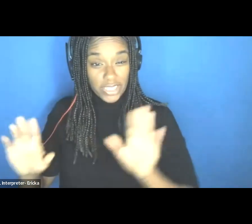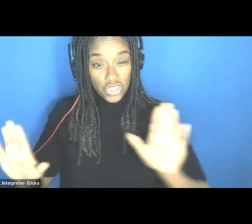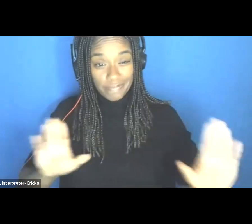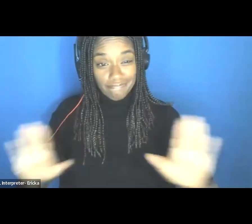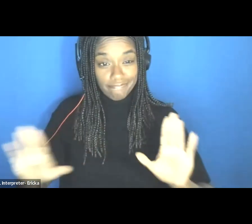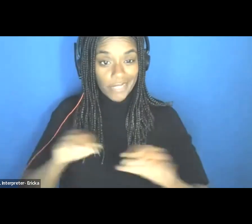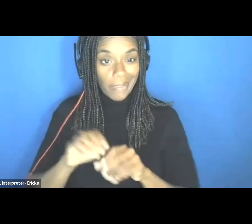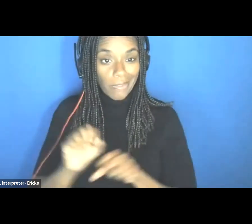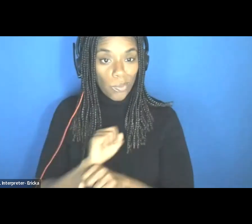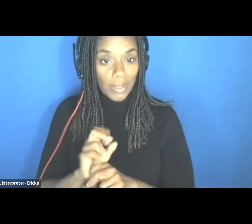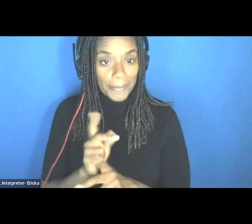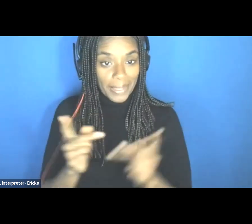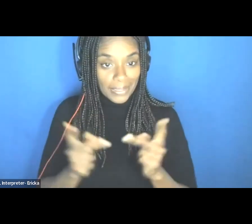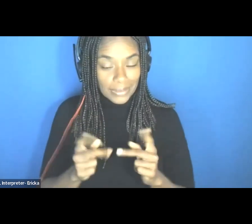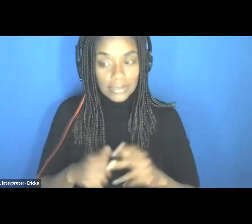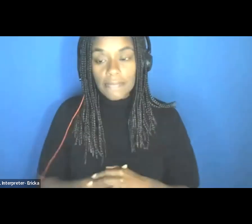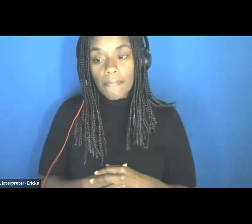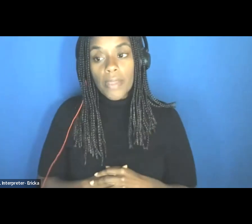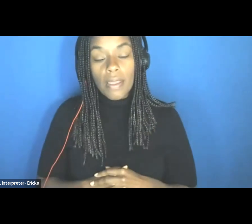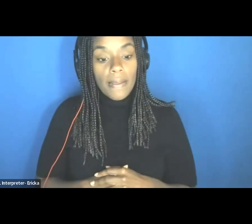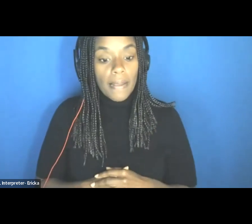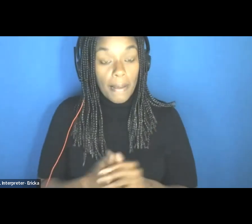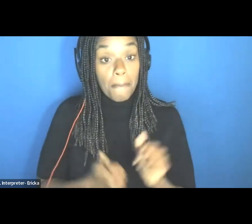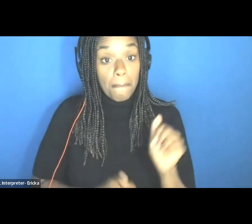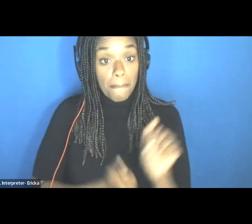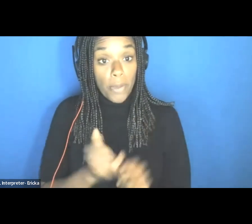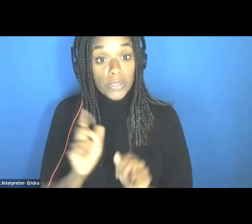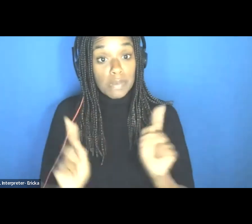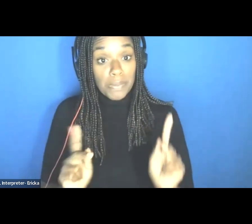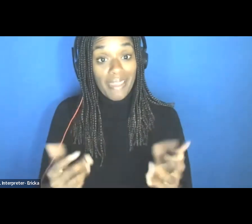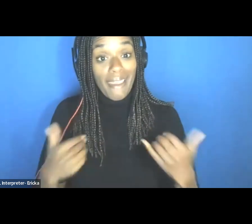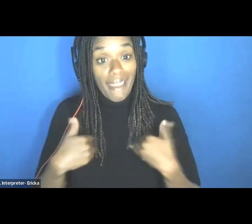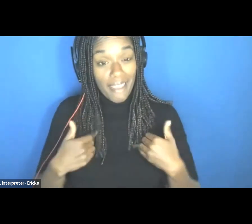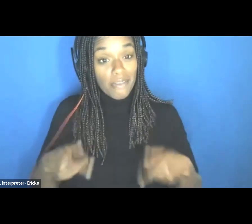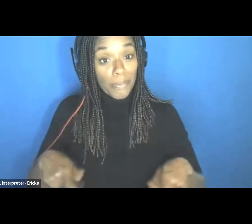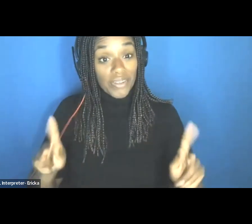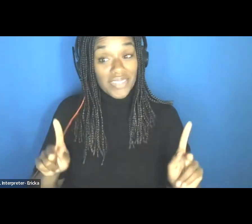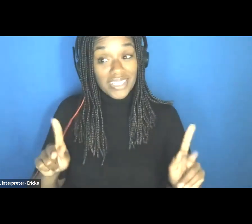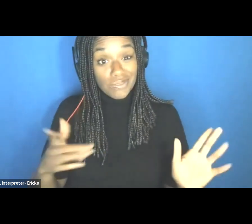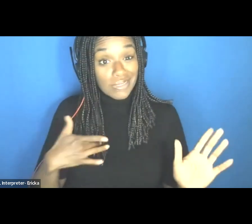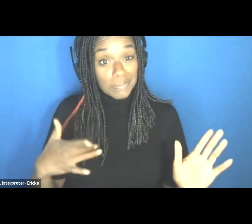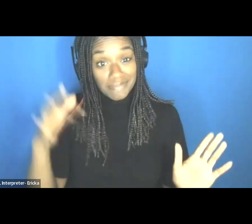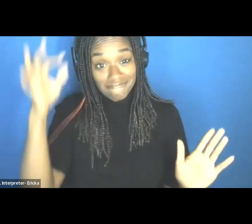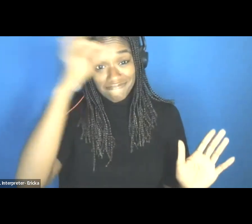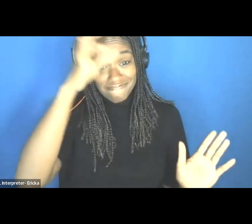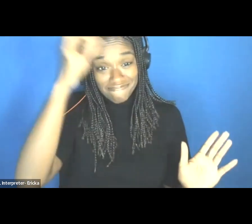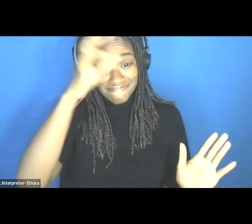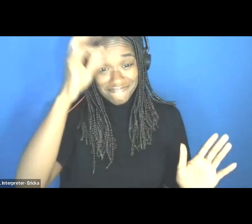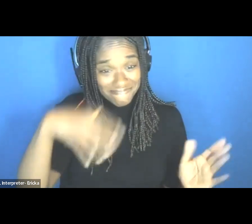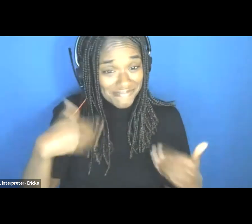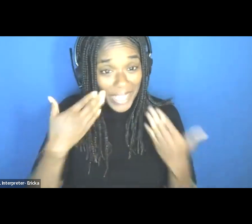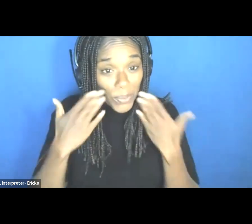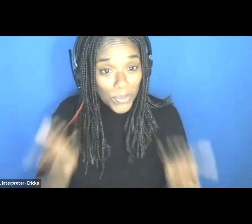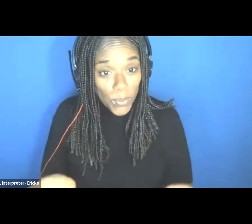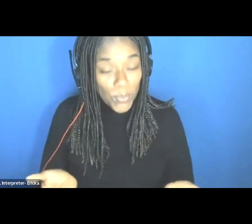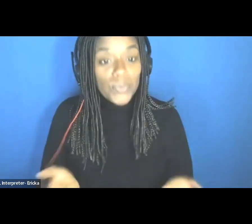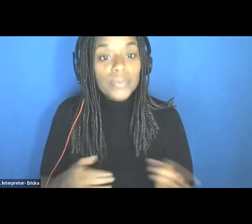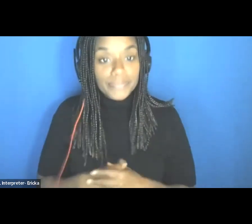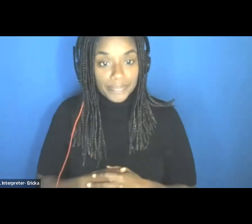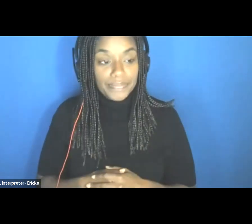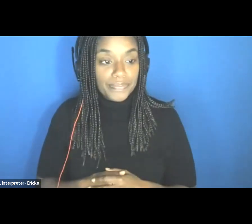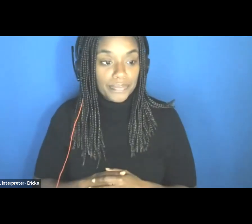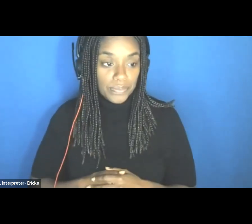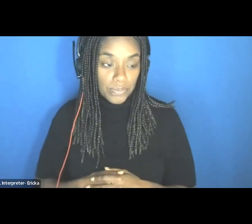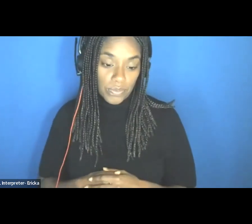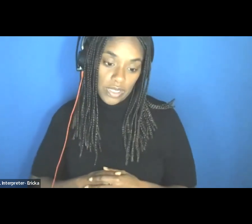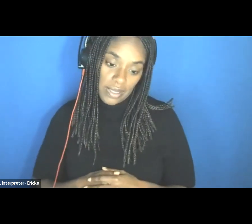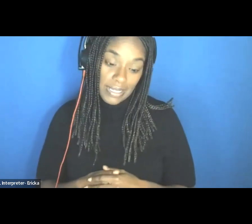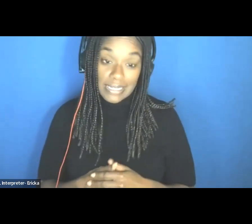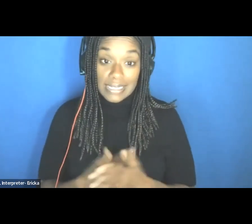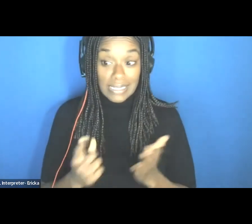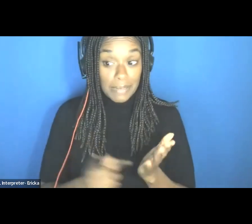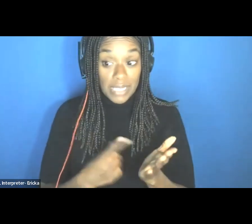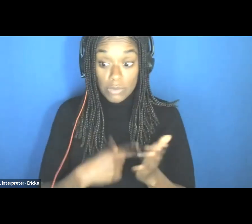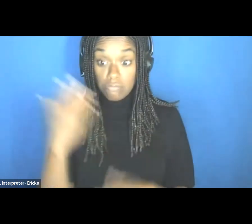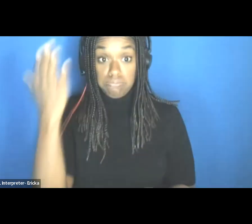In a workplace.